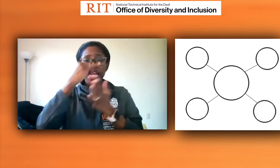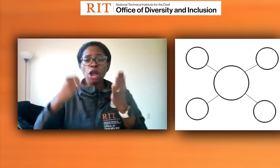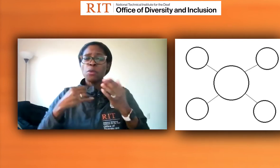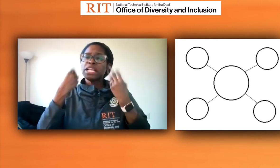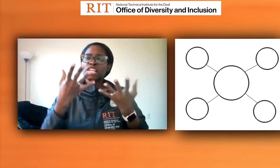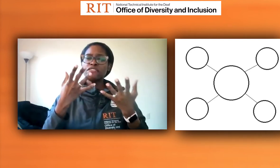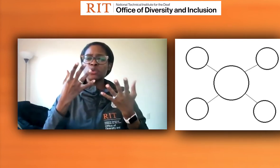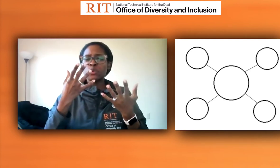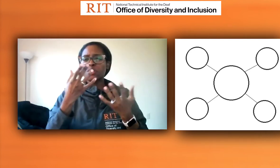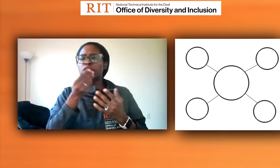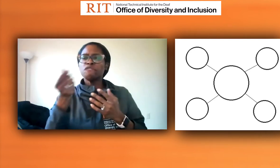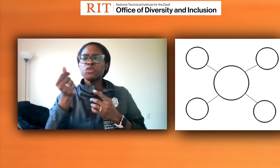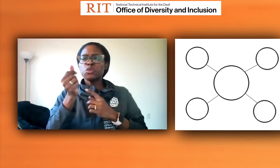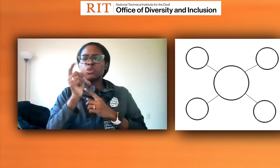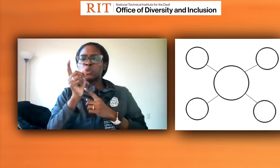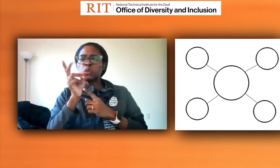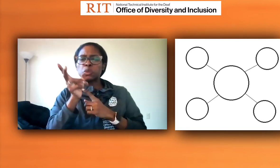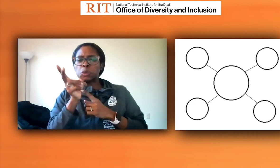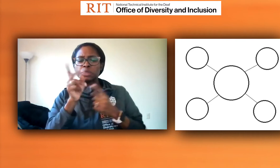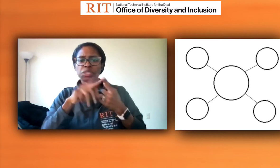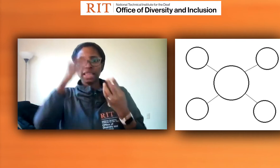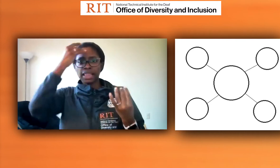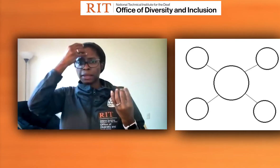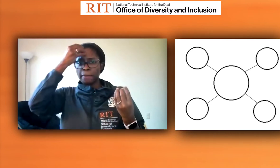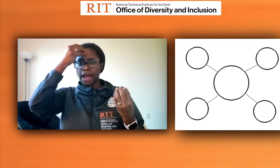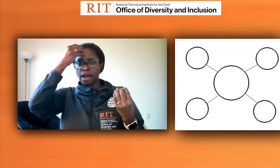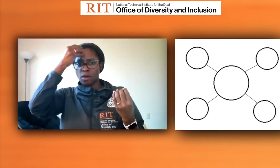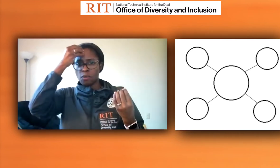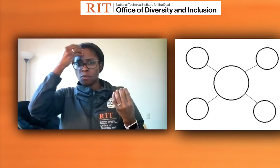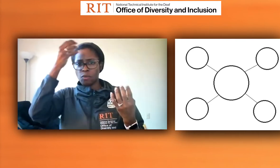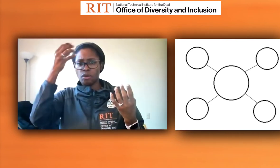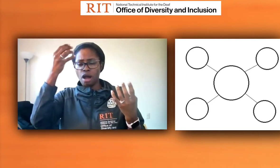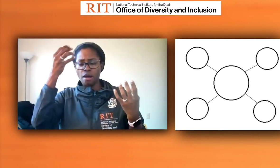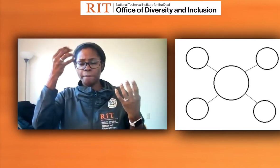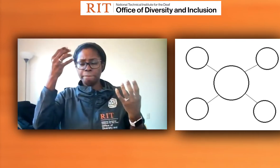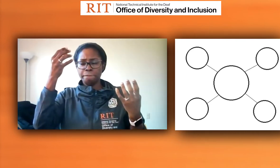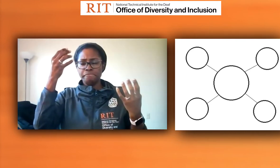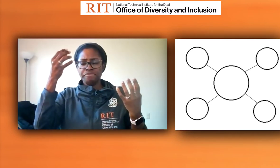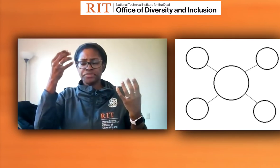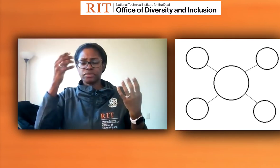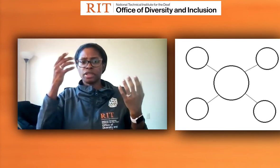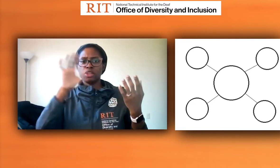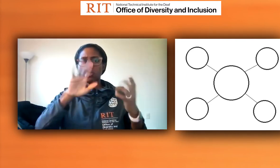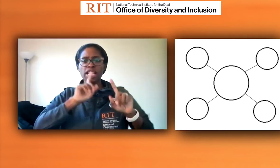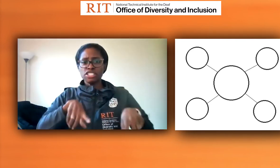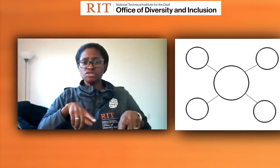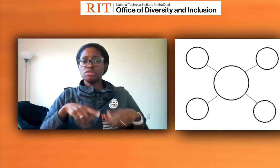Fill those in in the smaller circles. So, I'll give you a few minutes now just to think about it, and go ahead and jot some of those thoughts down.